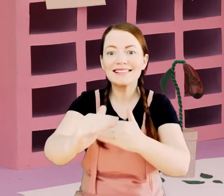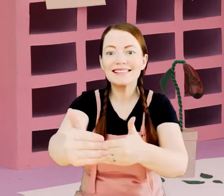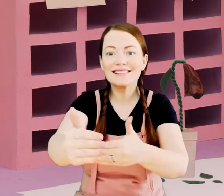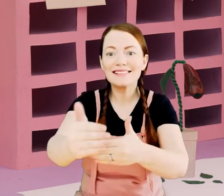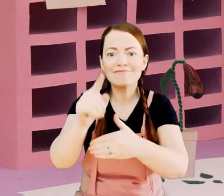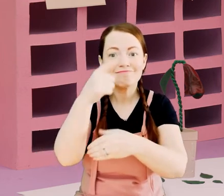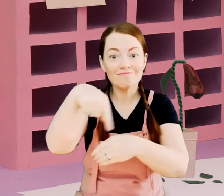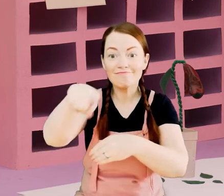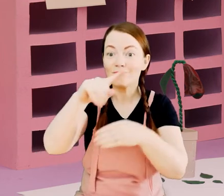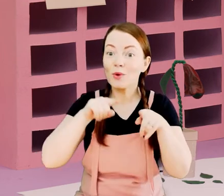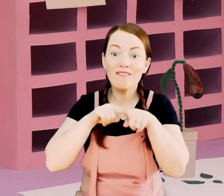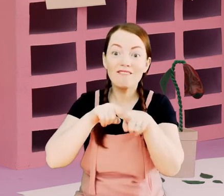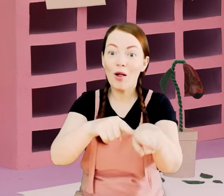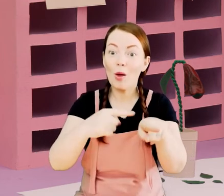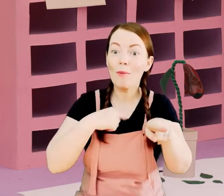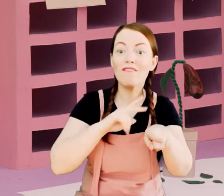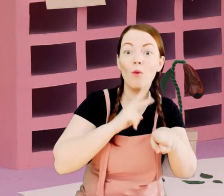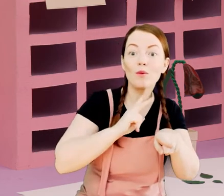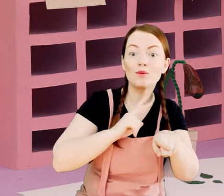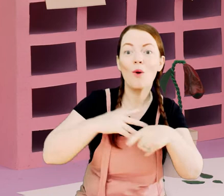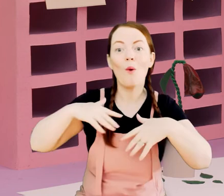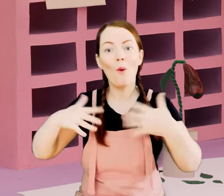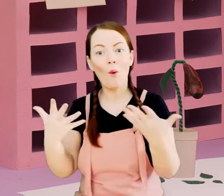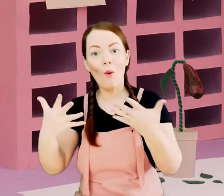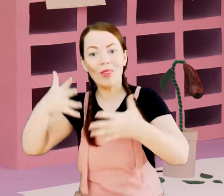You can follow my voice or Kate's interpretation